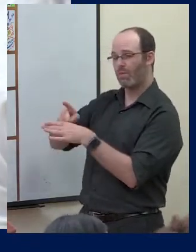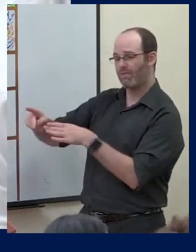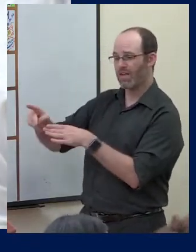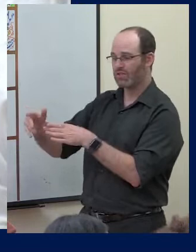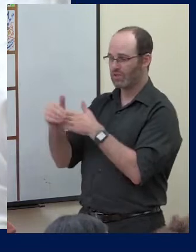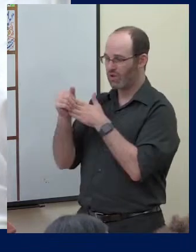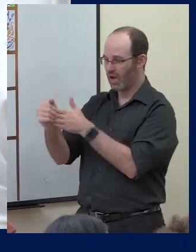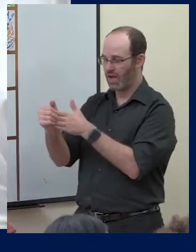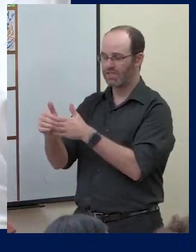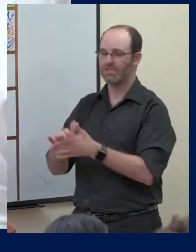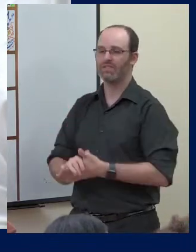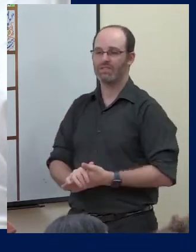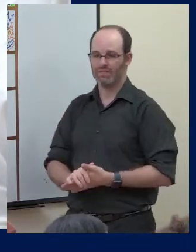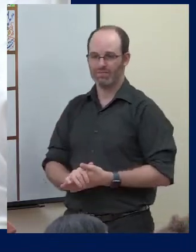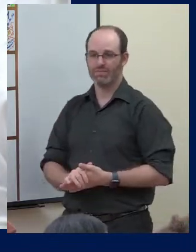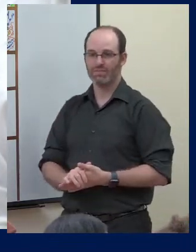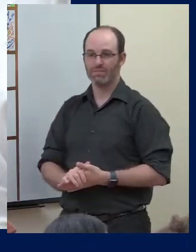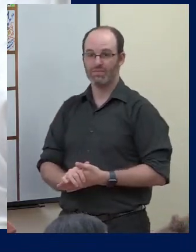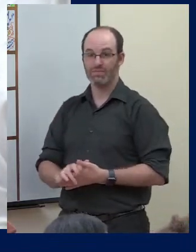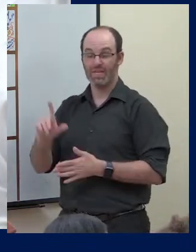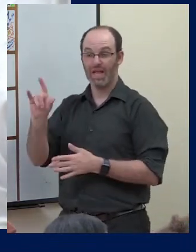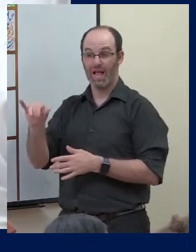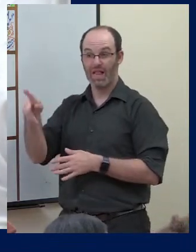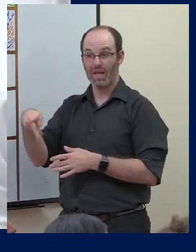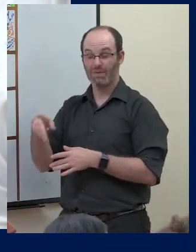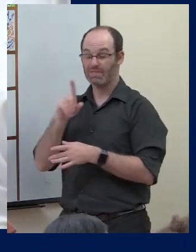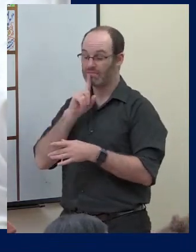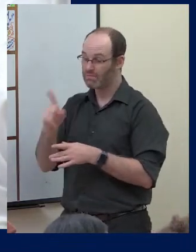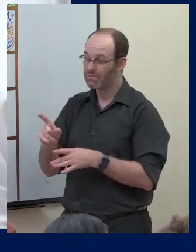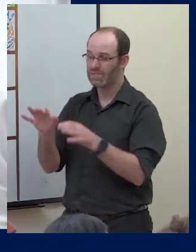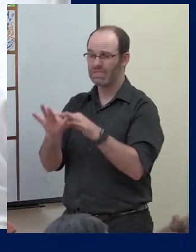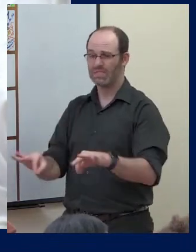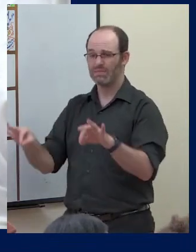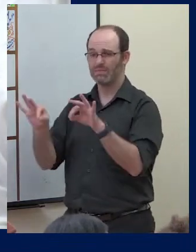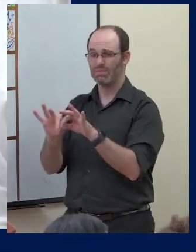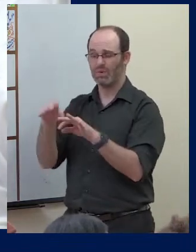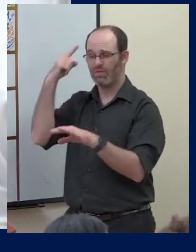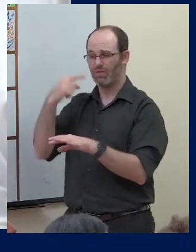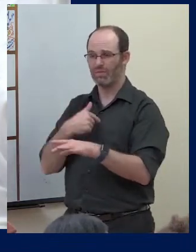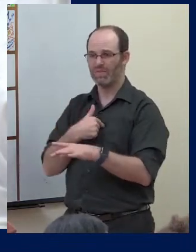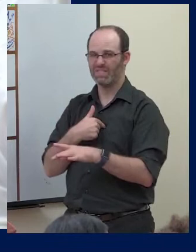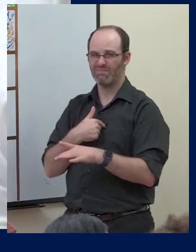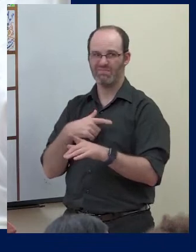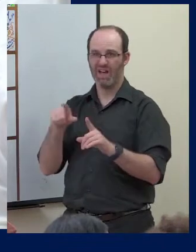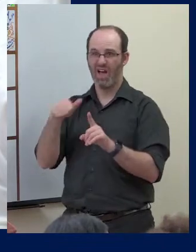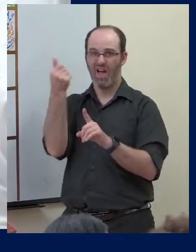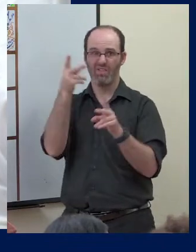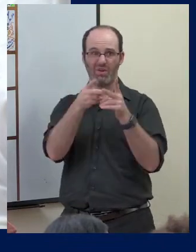What made L IP particularly significant to me is that there is no place like this.